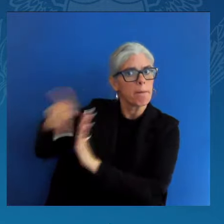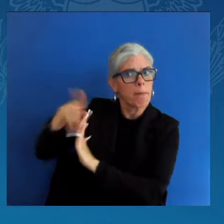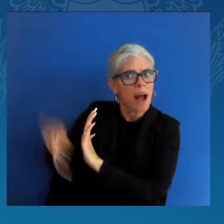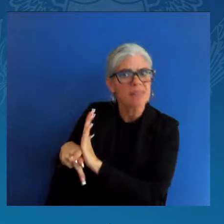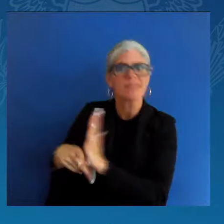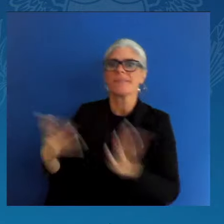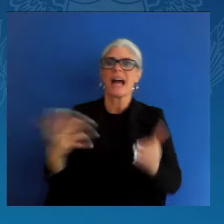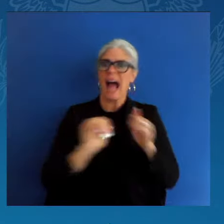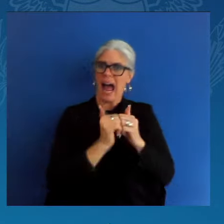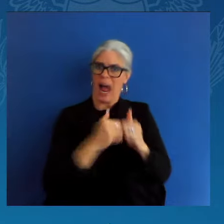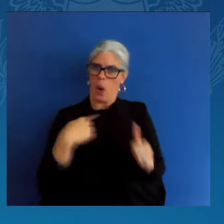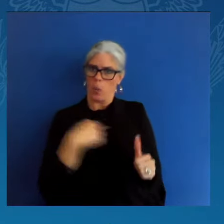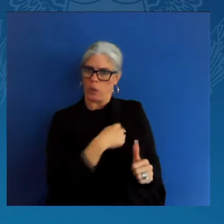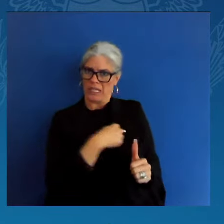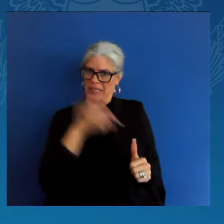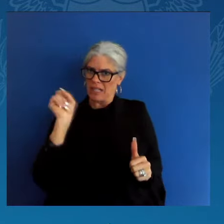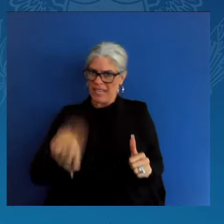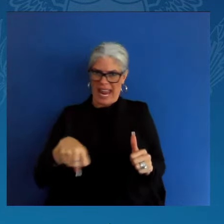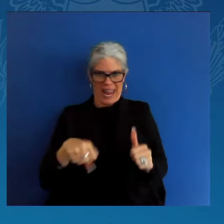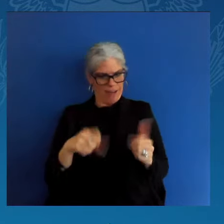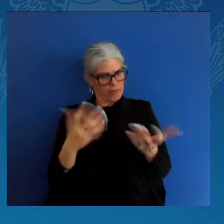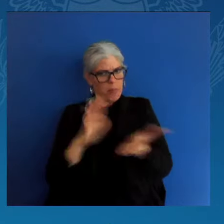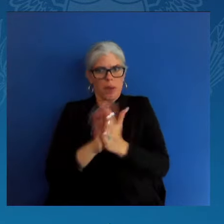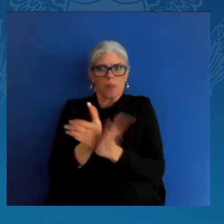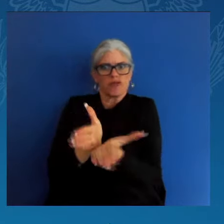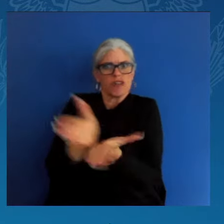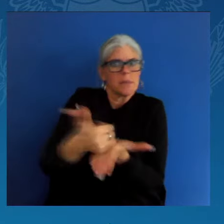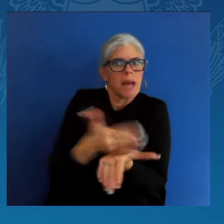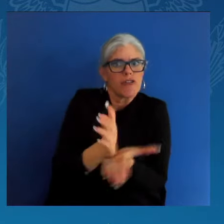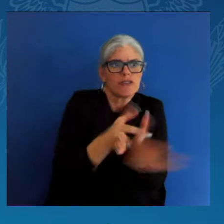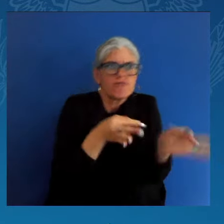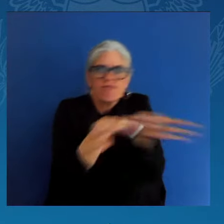And especially we're very focused on noninterference